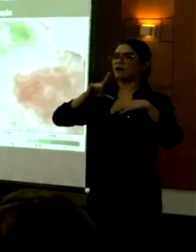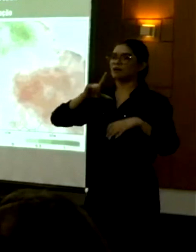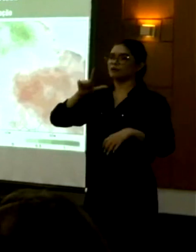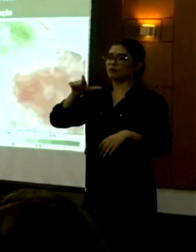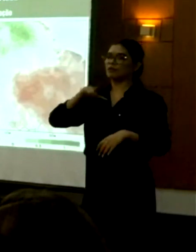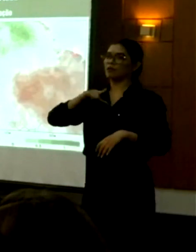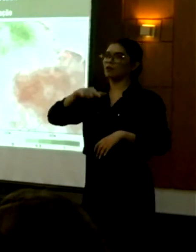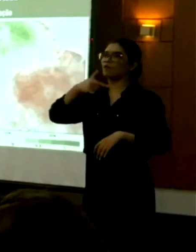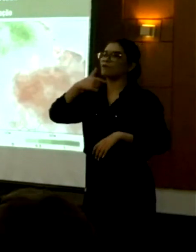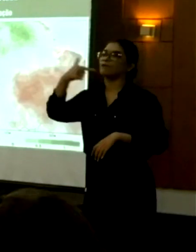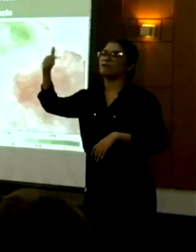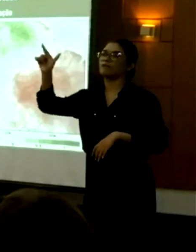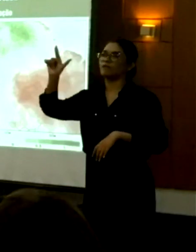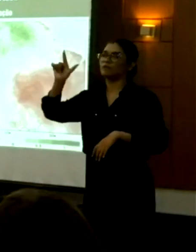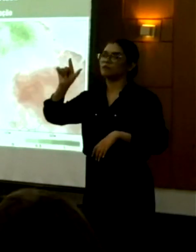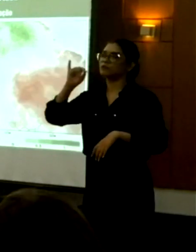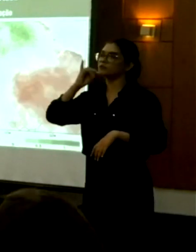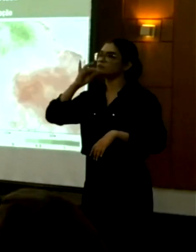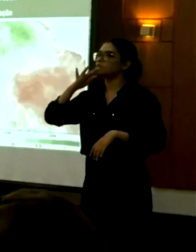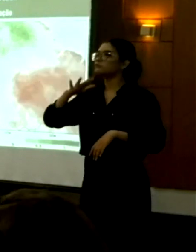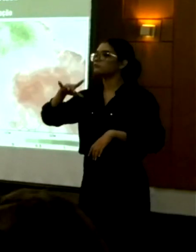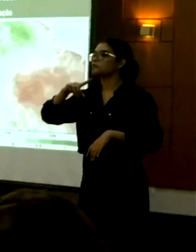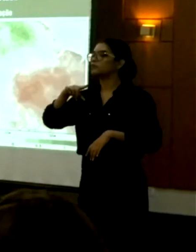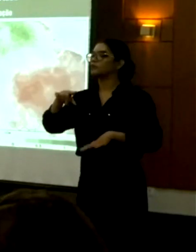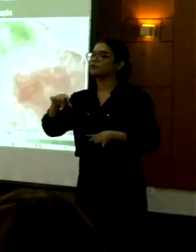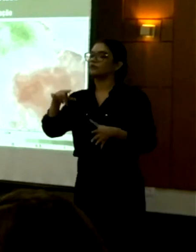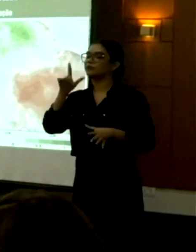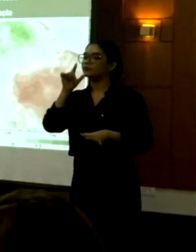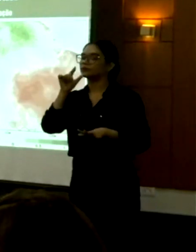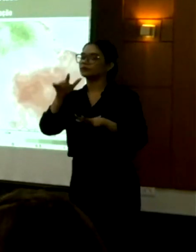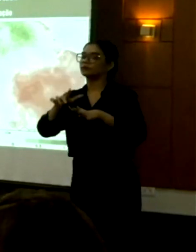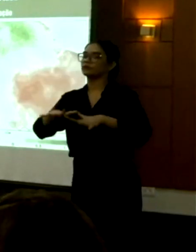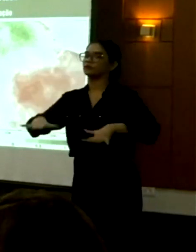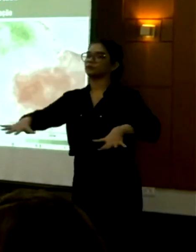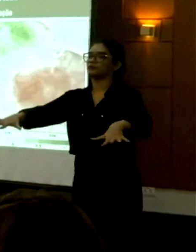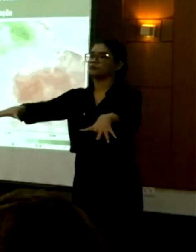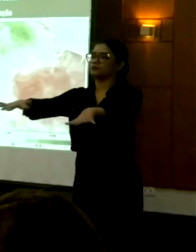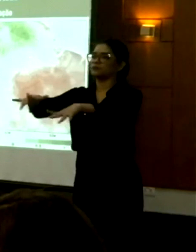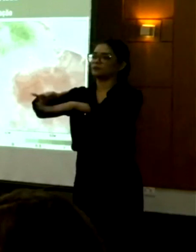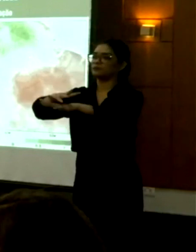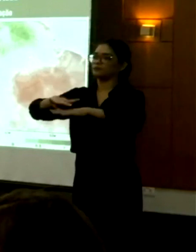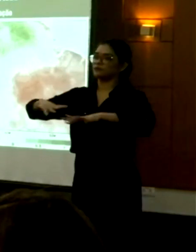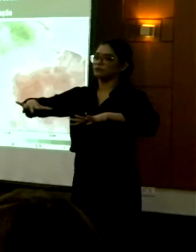for example the convergence zone in the Atlantic Ocean, for example systems that enter southeast Brazil,